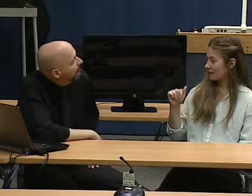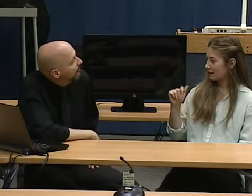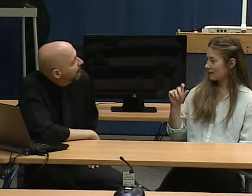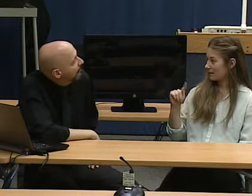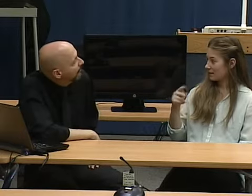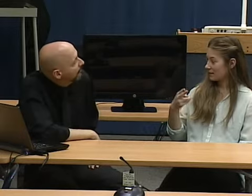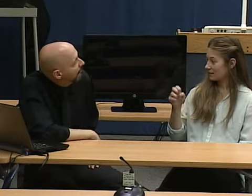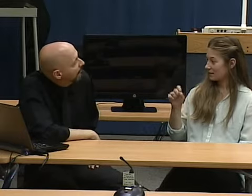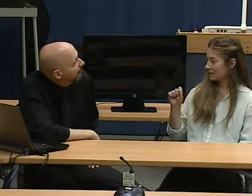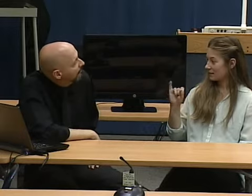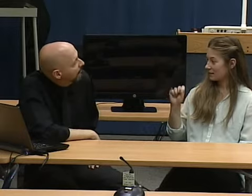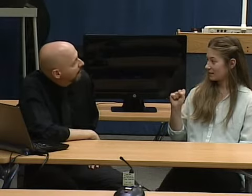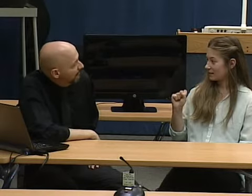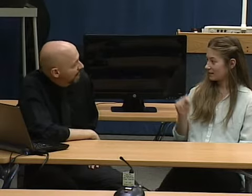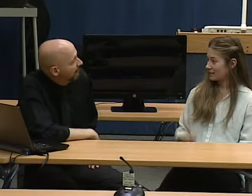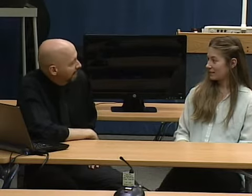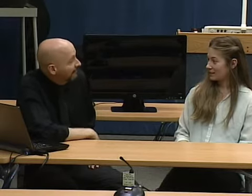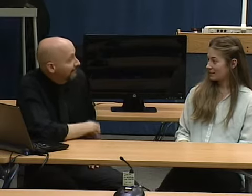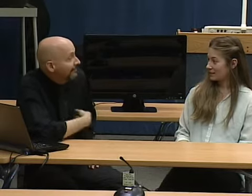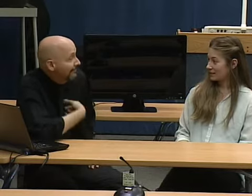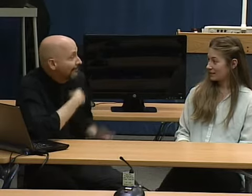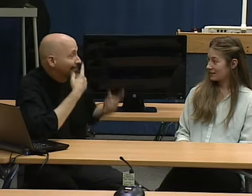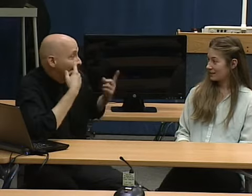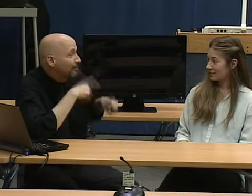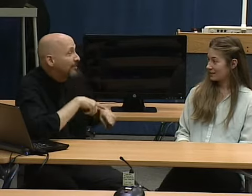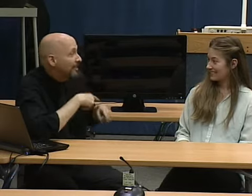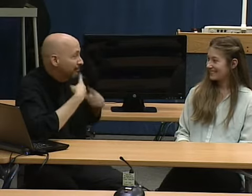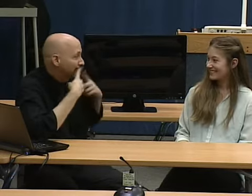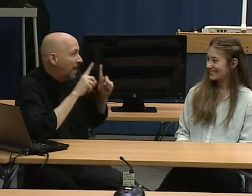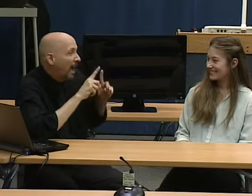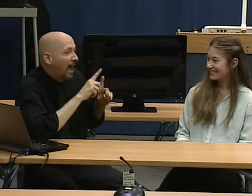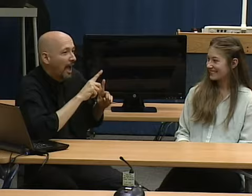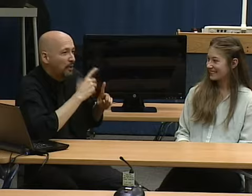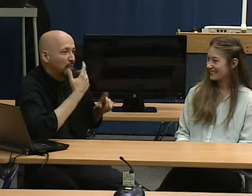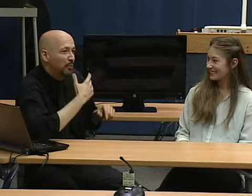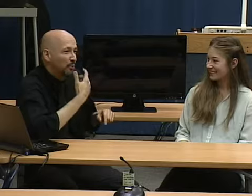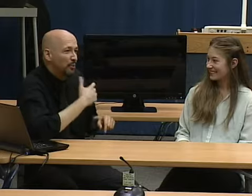M-E-T-A-T-H-E-S-I-S I agree with you. Success! Wow.